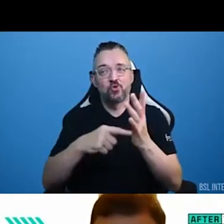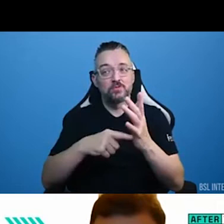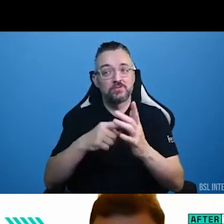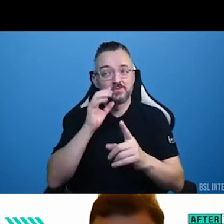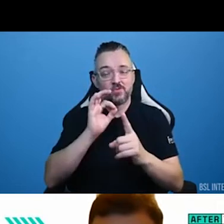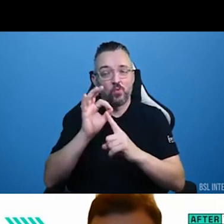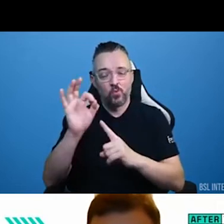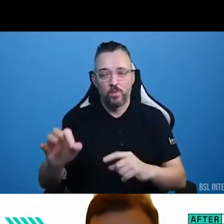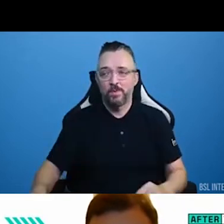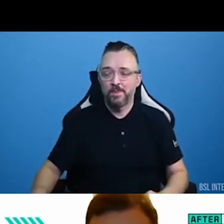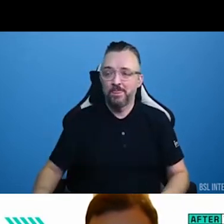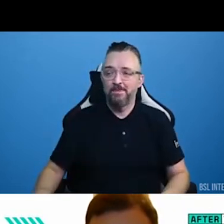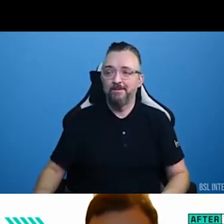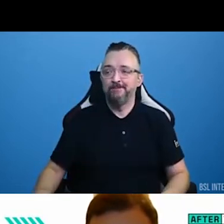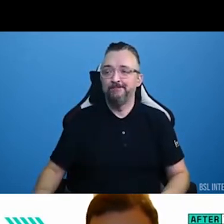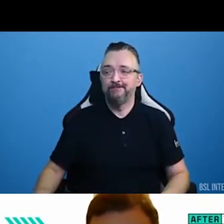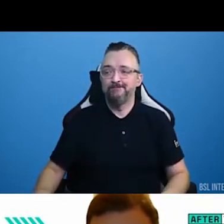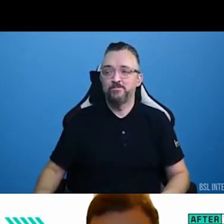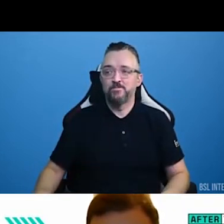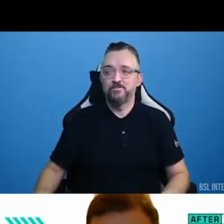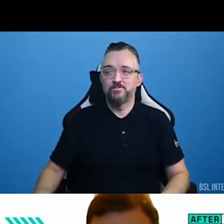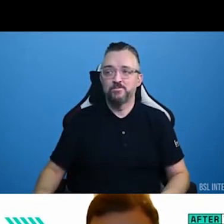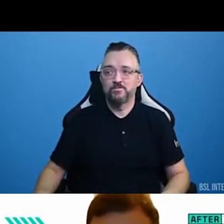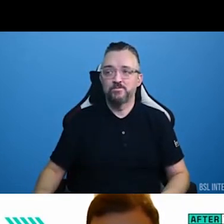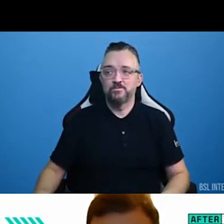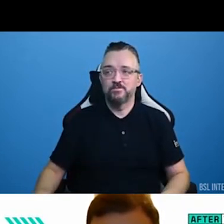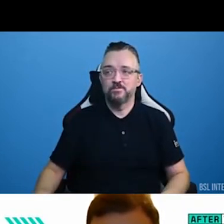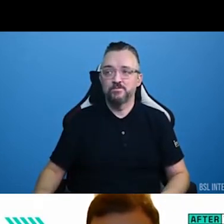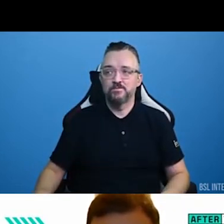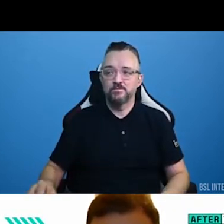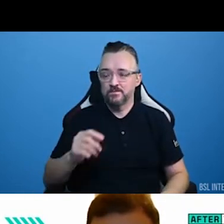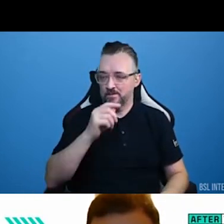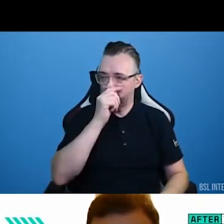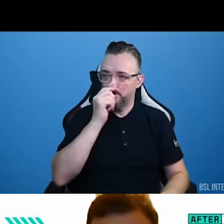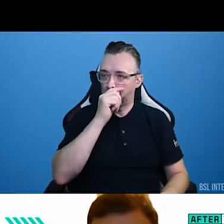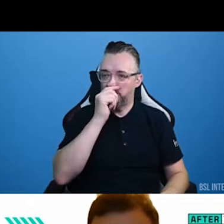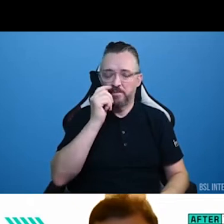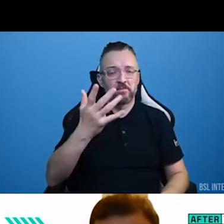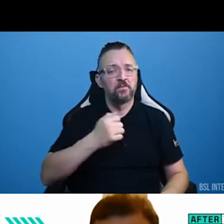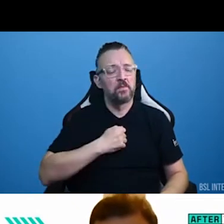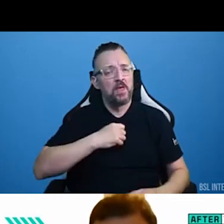I think what is certainly my experience in doing the whole "What if" thing, there's this huge question about